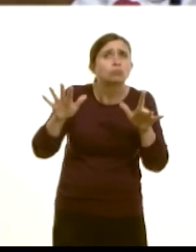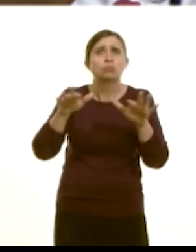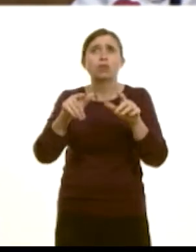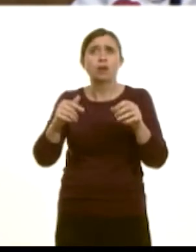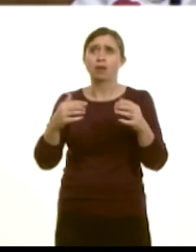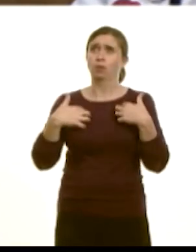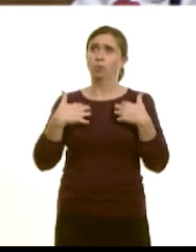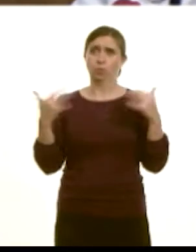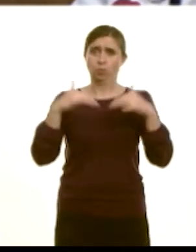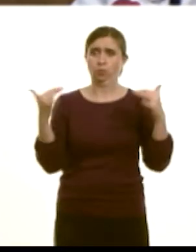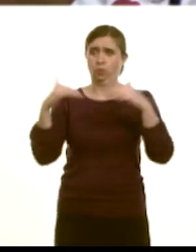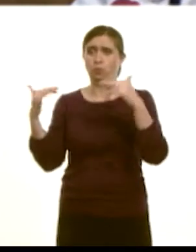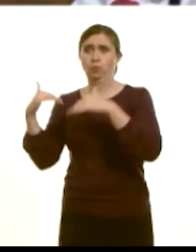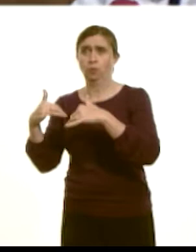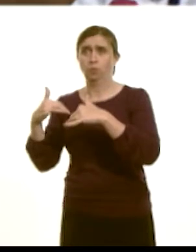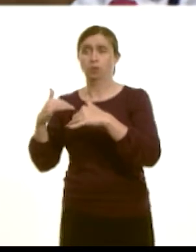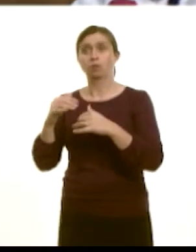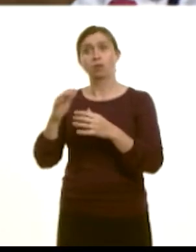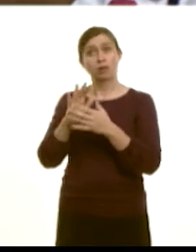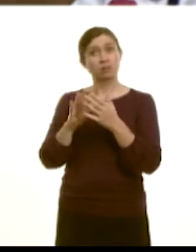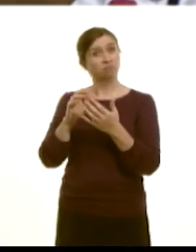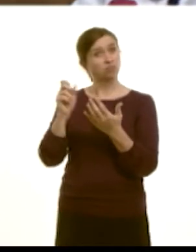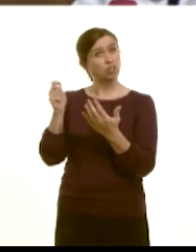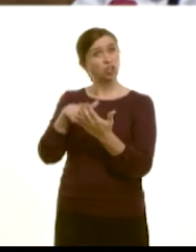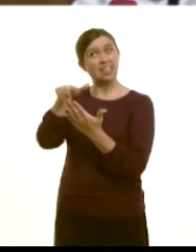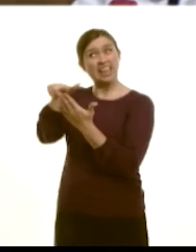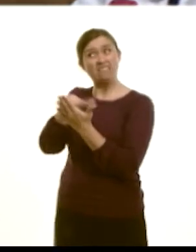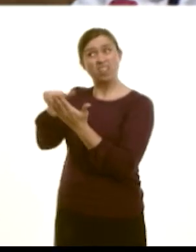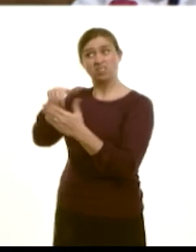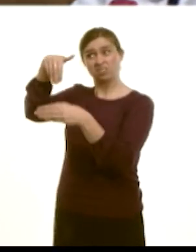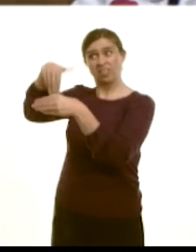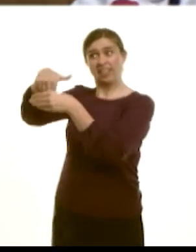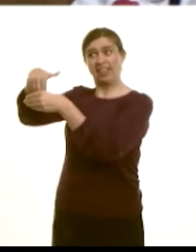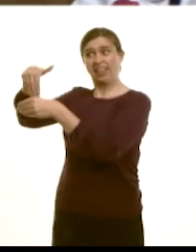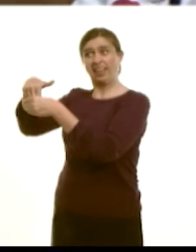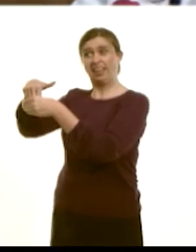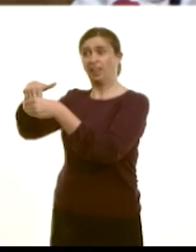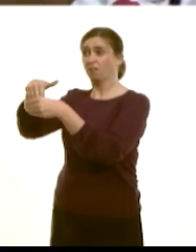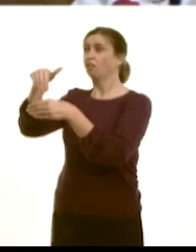Does that mean that leaflets should not be available in different places? No.